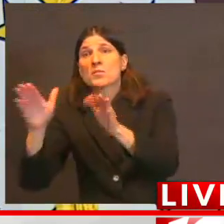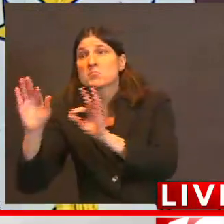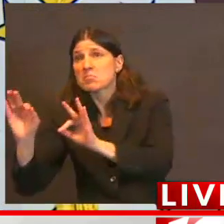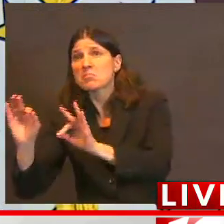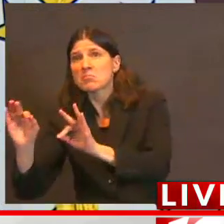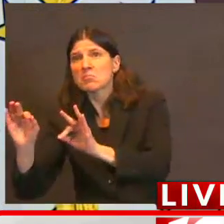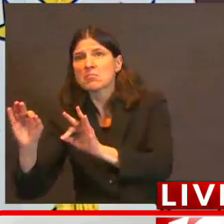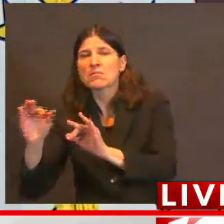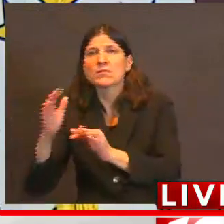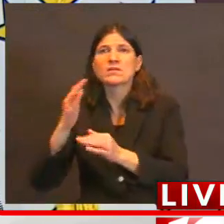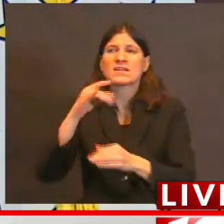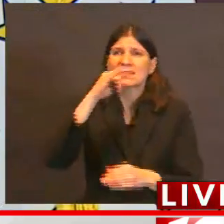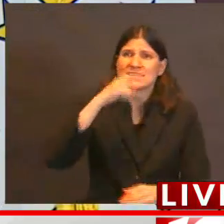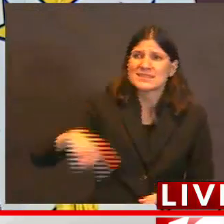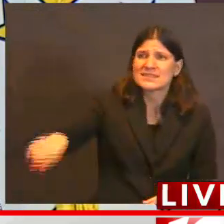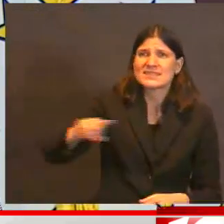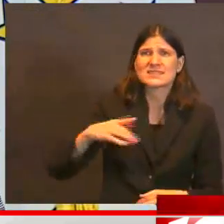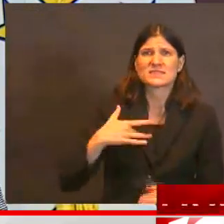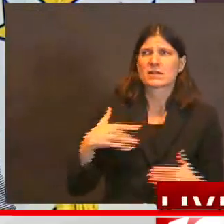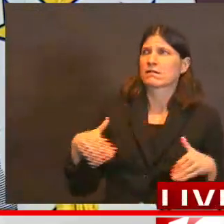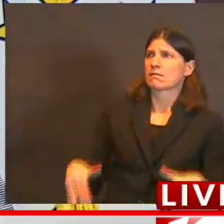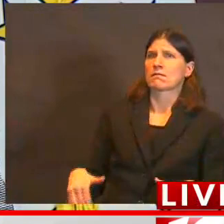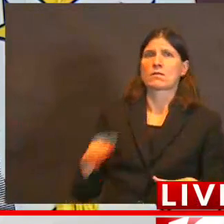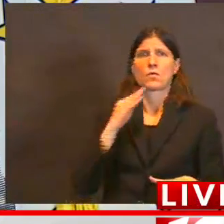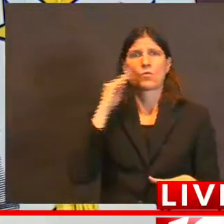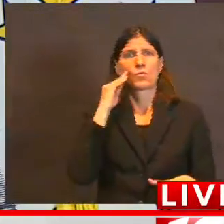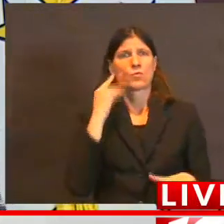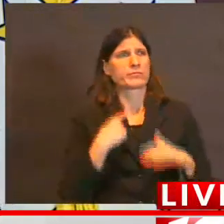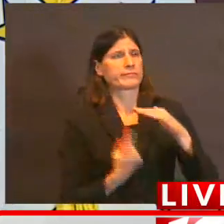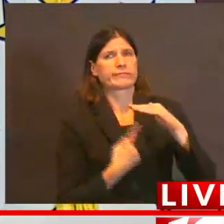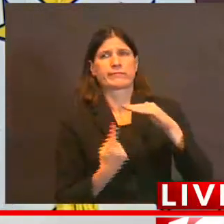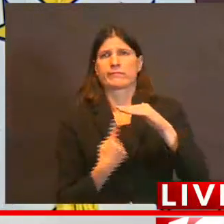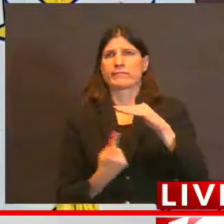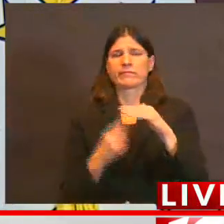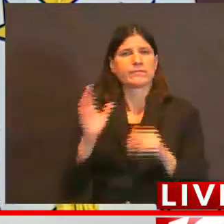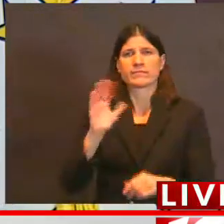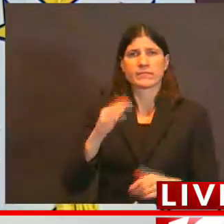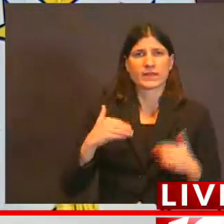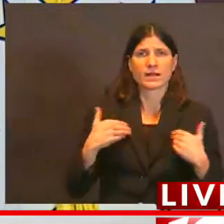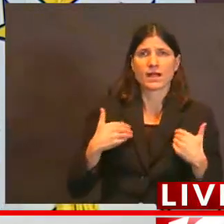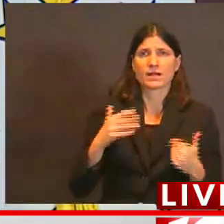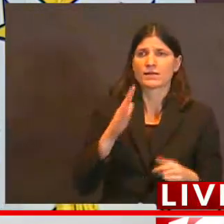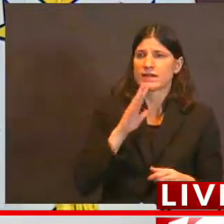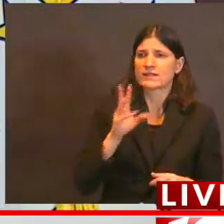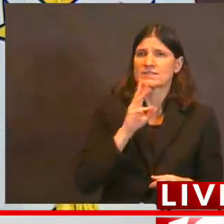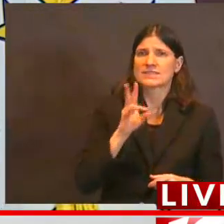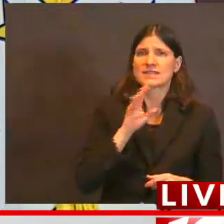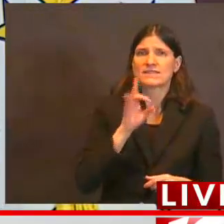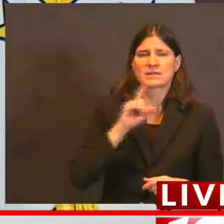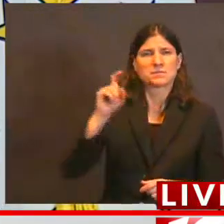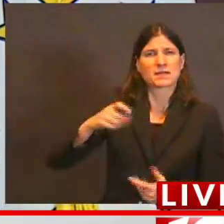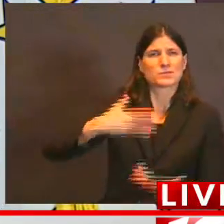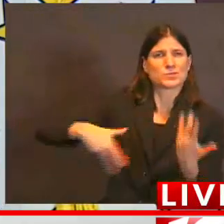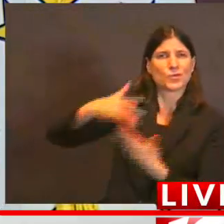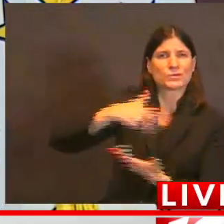AND THE OTHER COMMUNITIES THAT HAVE UNDERSTOOD THIS THAT IT IS ACCEPTABLE TO BRING PARTICULARLY YOUR YOUNGEST